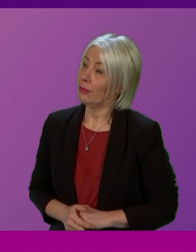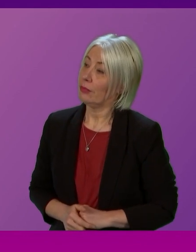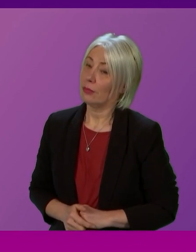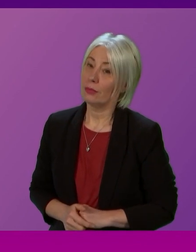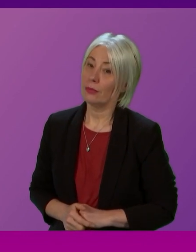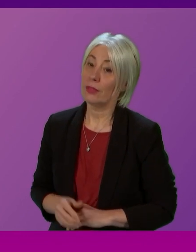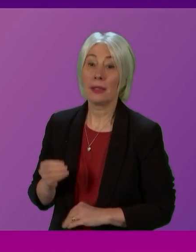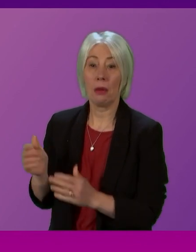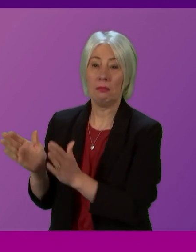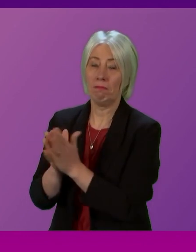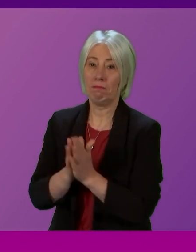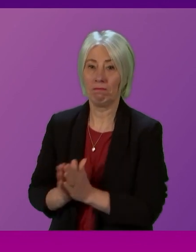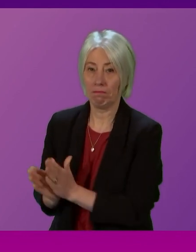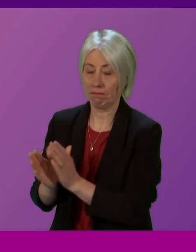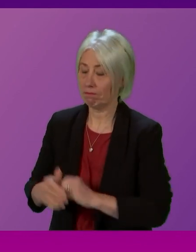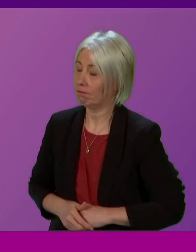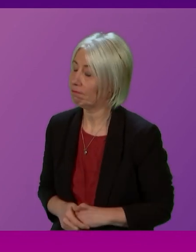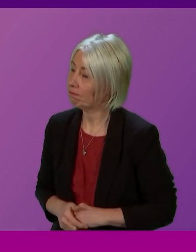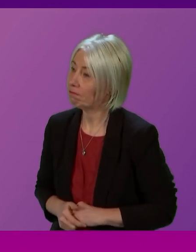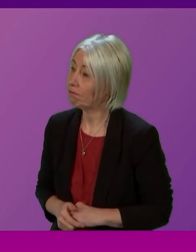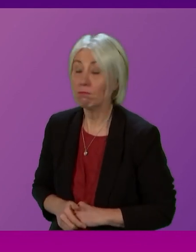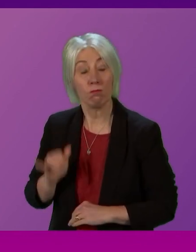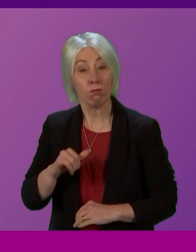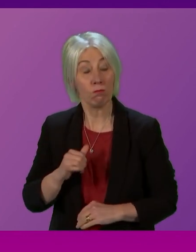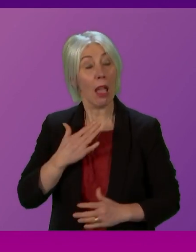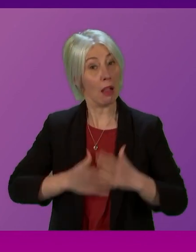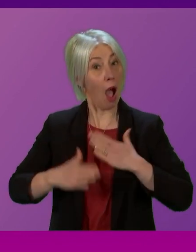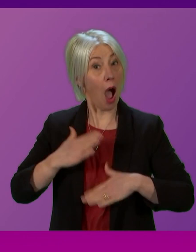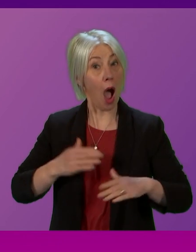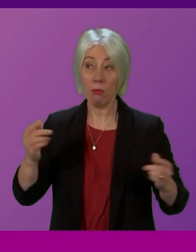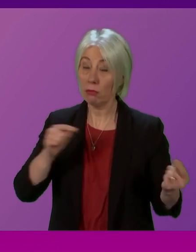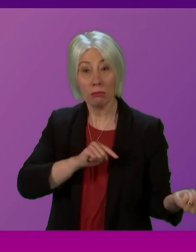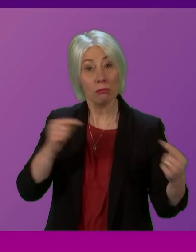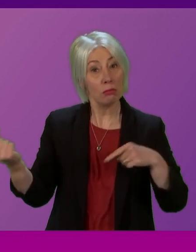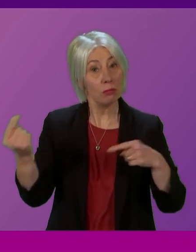We are having a calm debate, which is right for this sensitive issue.